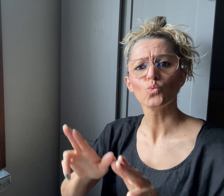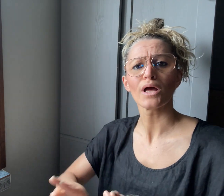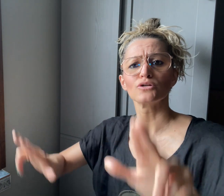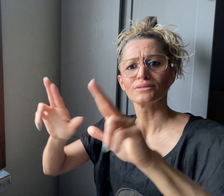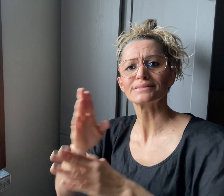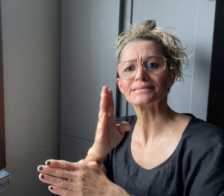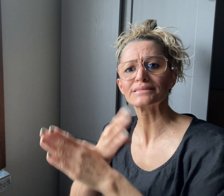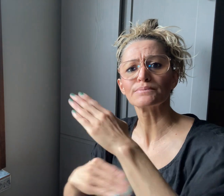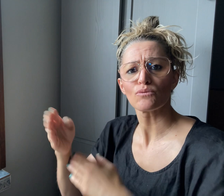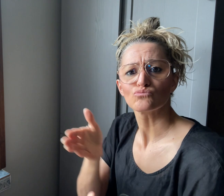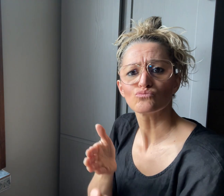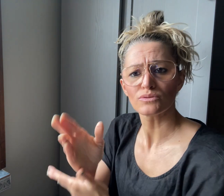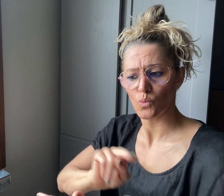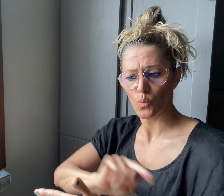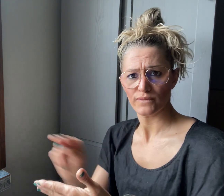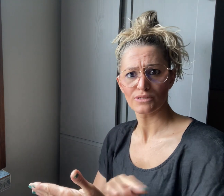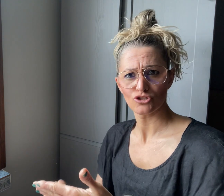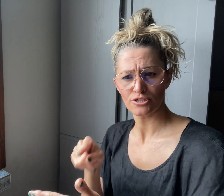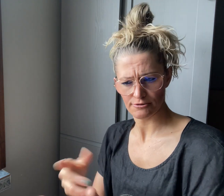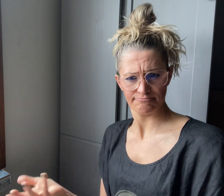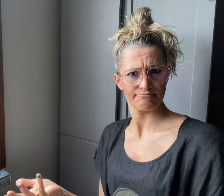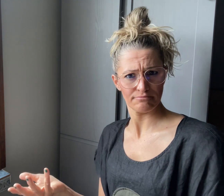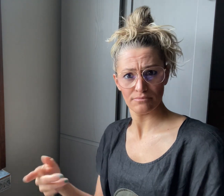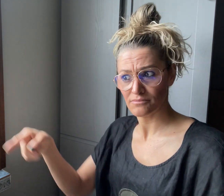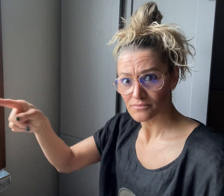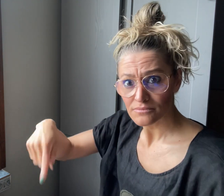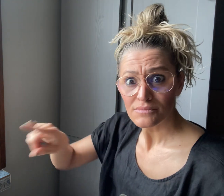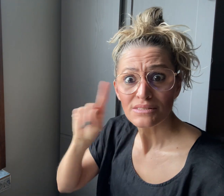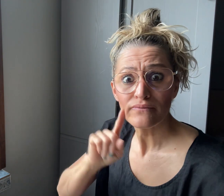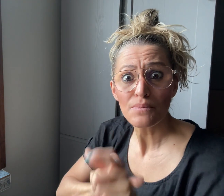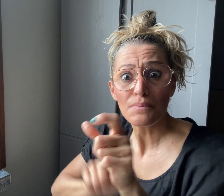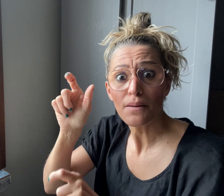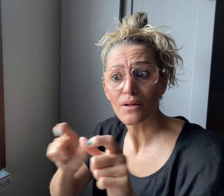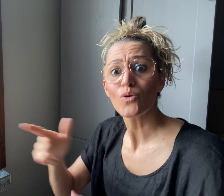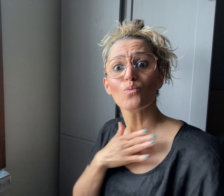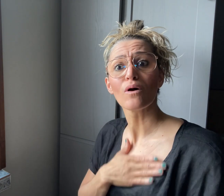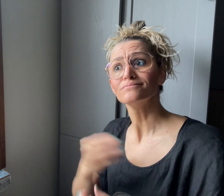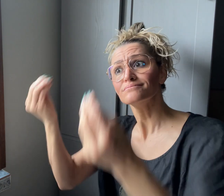this contradicts the UN Disability Rights Convention and